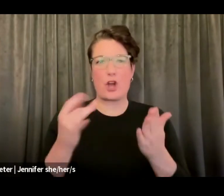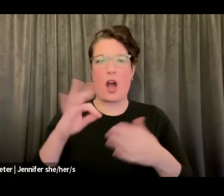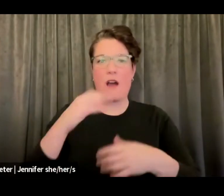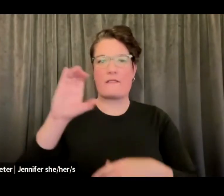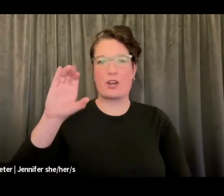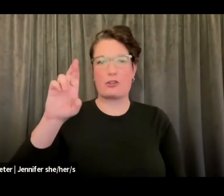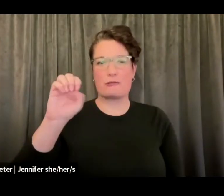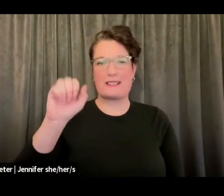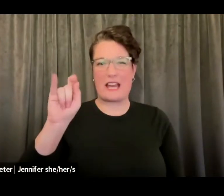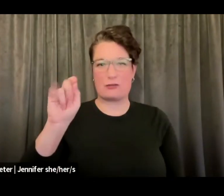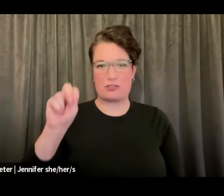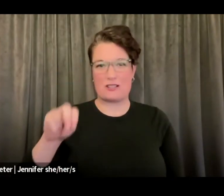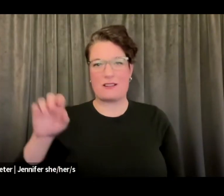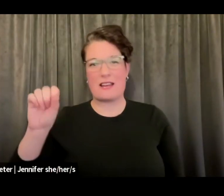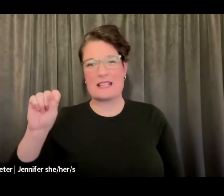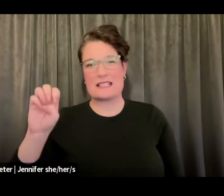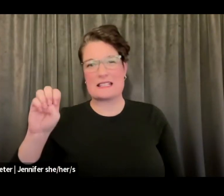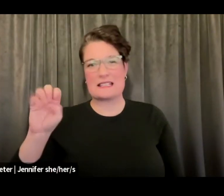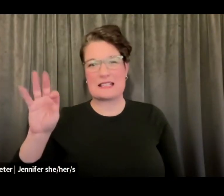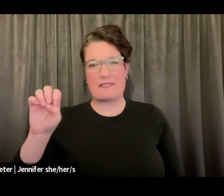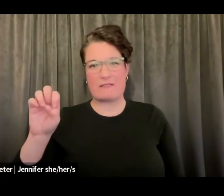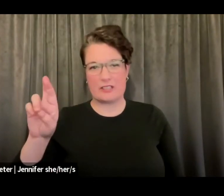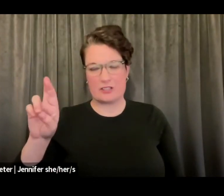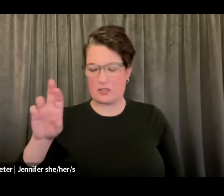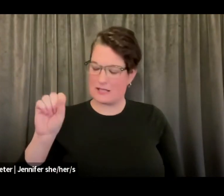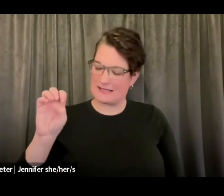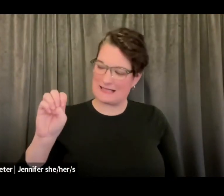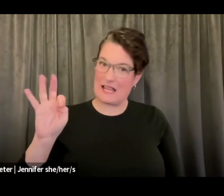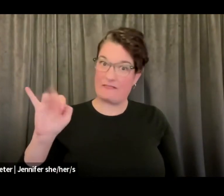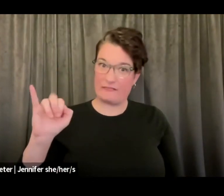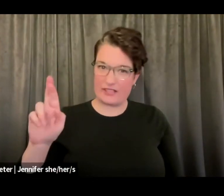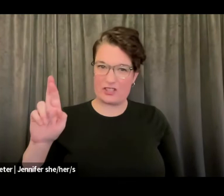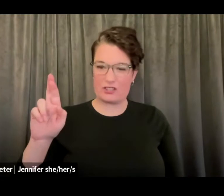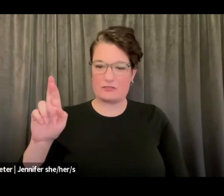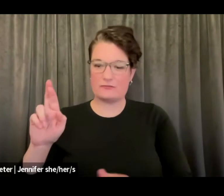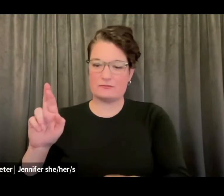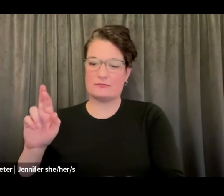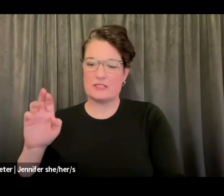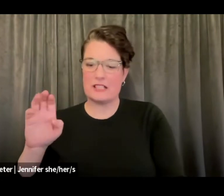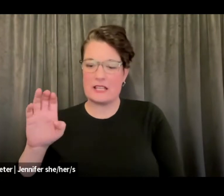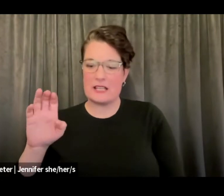It's an ancient, magical Jewish text I've been studying for quite a while.